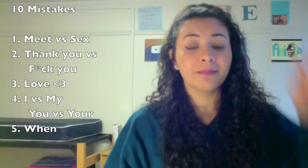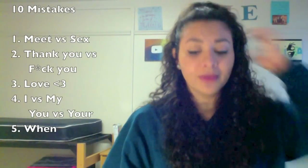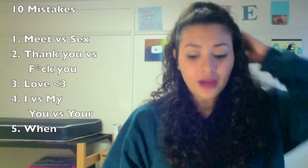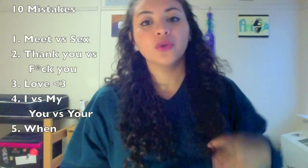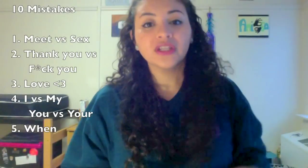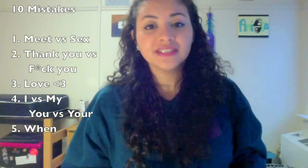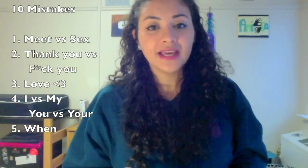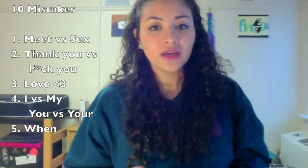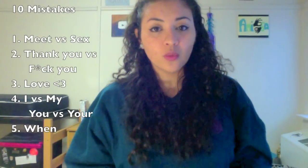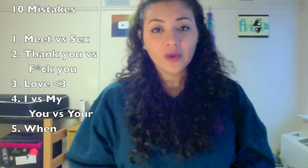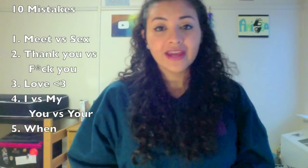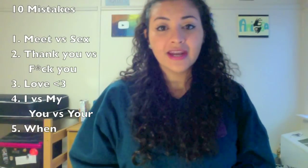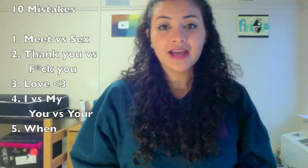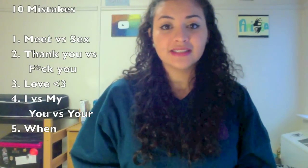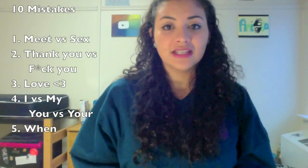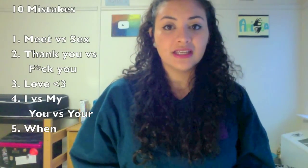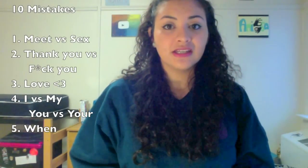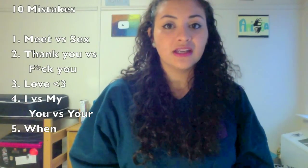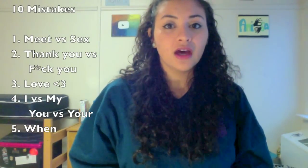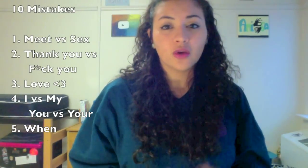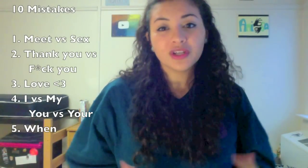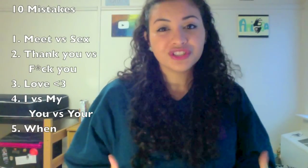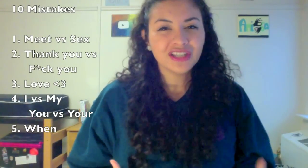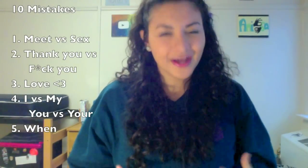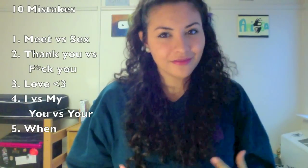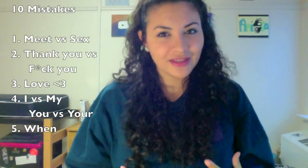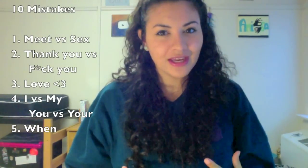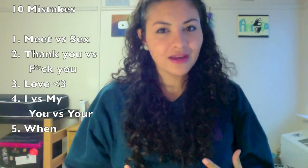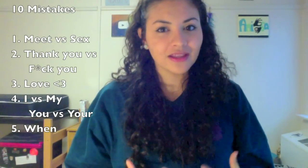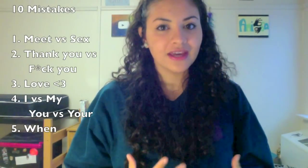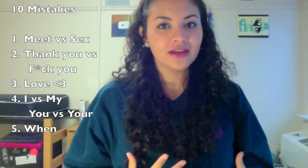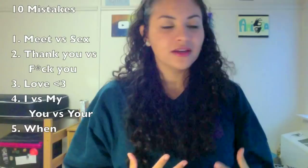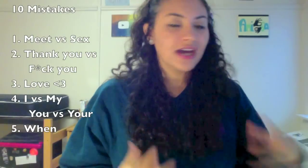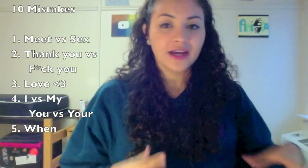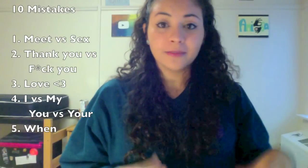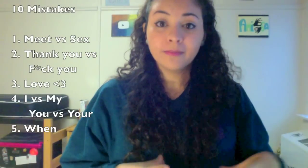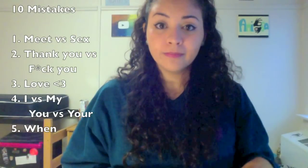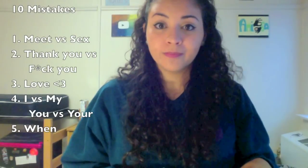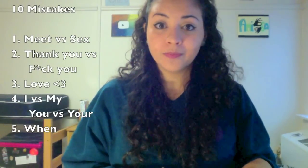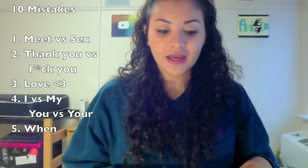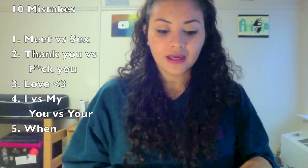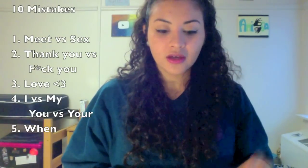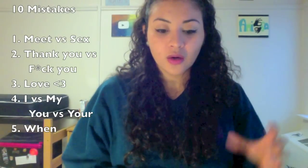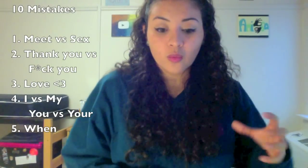for them. When you are saying "when" as in a question kinda thing as in a time. Like